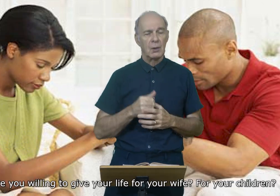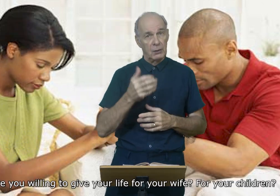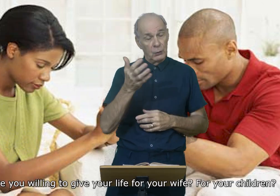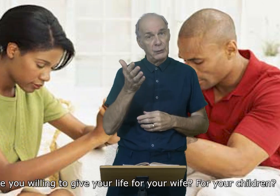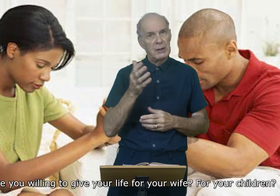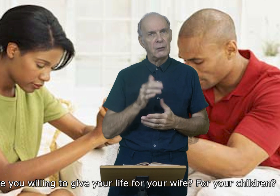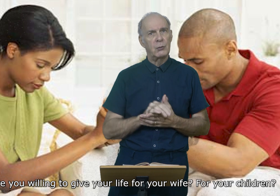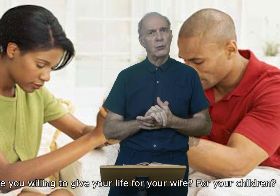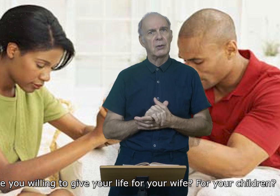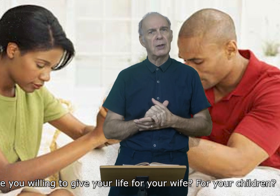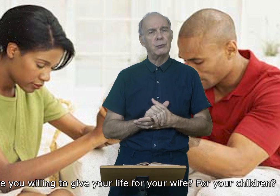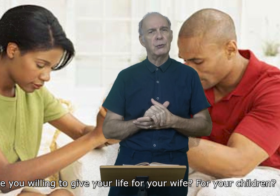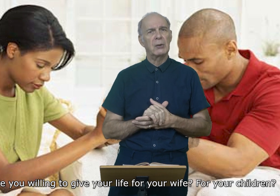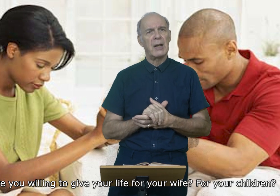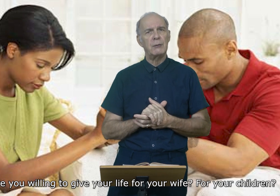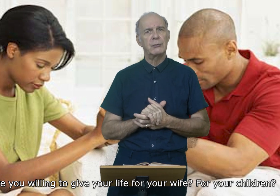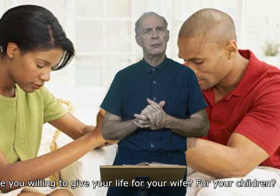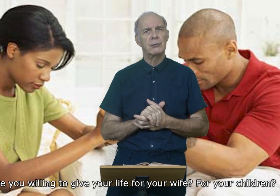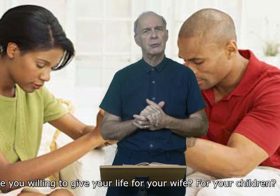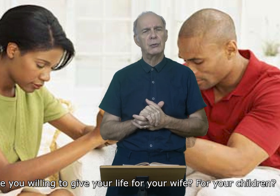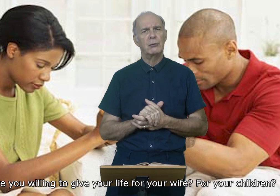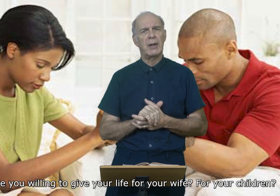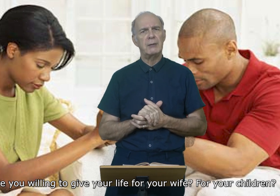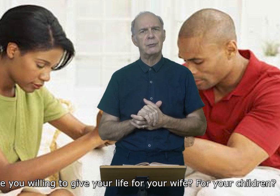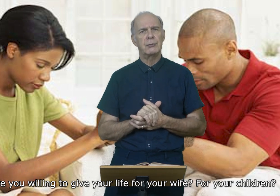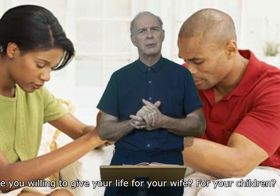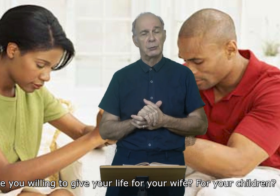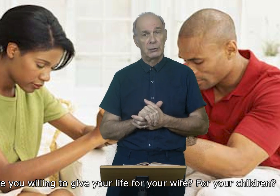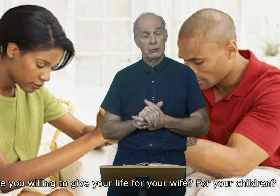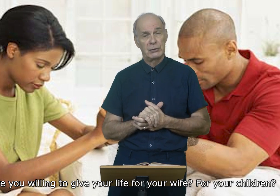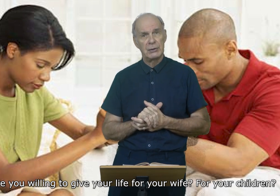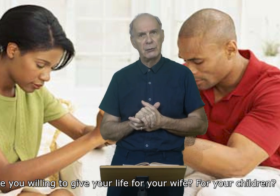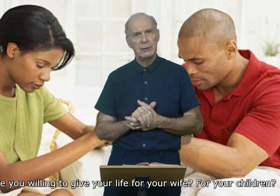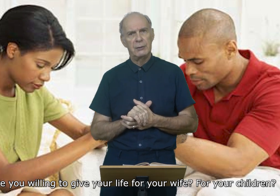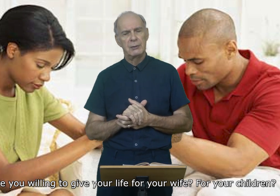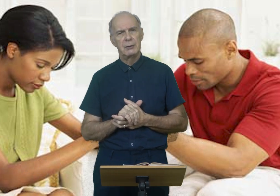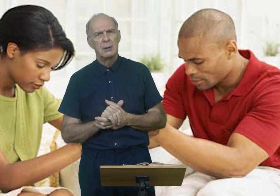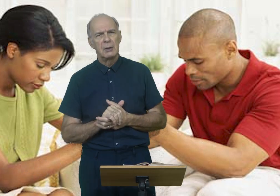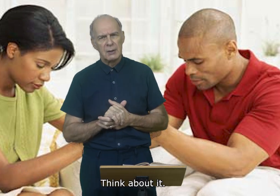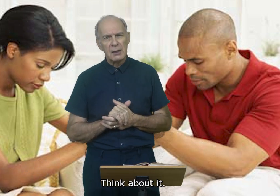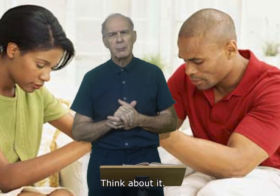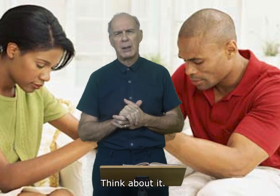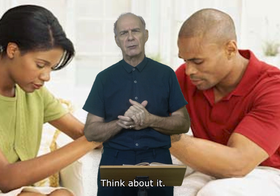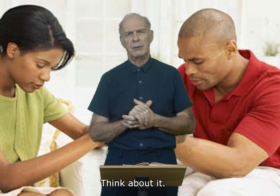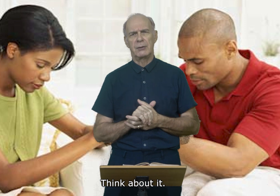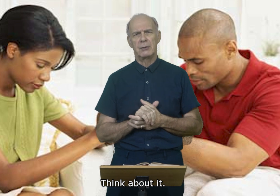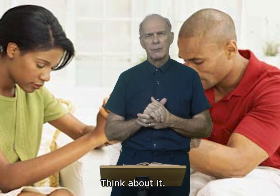Are you willing to give your life for your wife? For your children? Think about it.